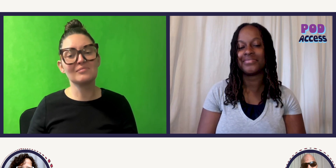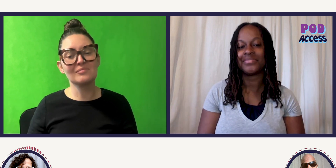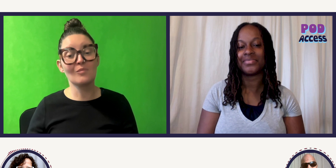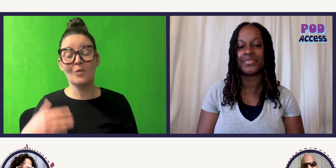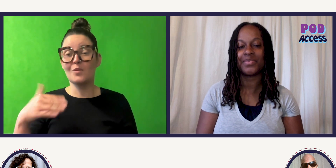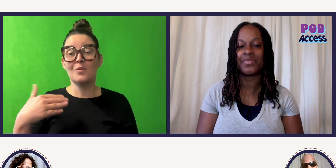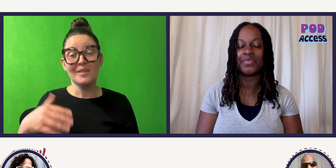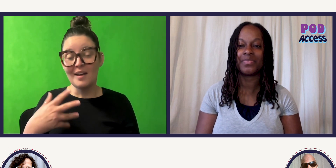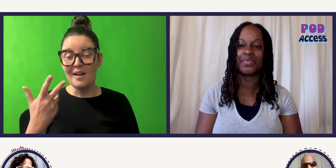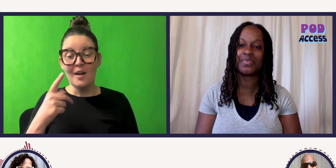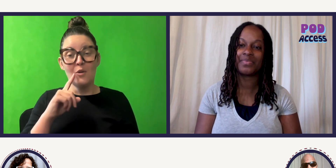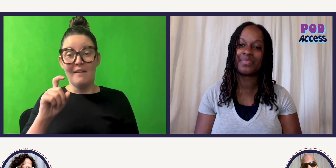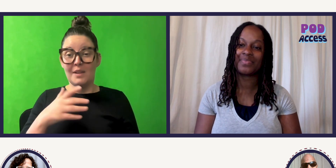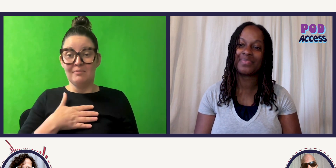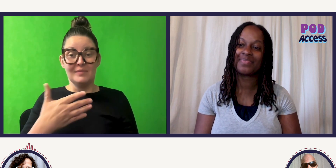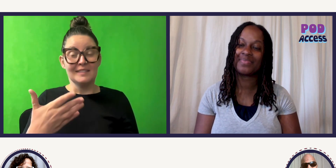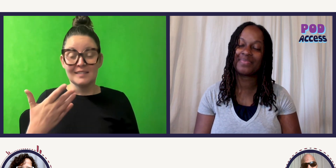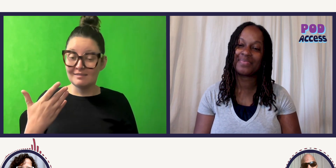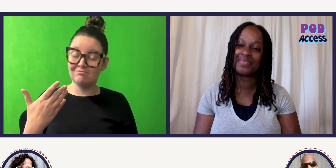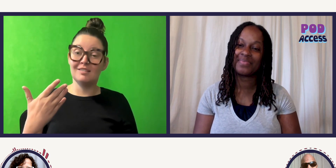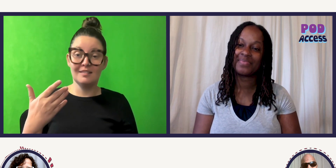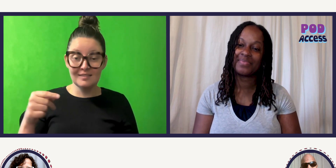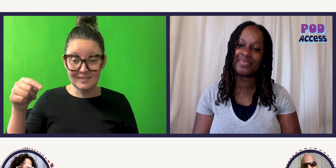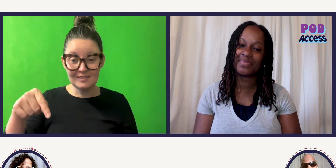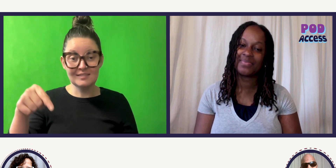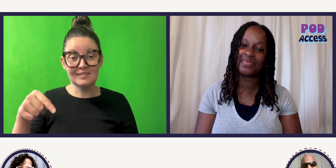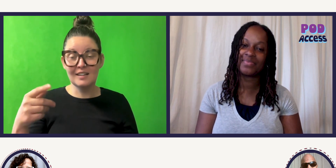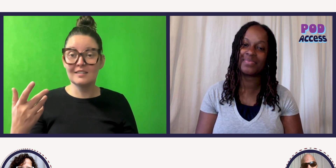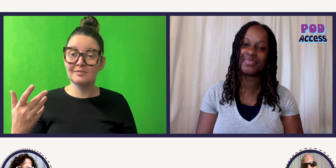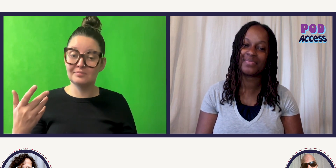Wow, I have to admit this is starting to seem less daunting.